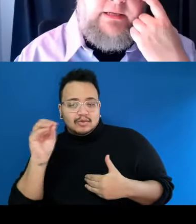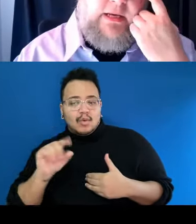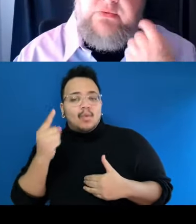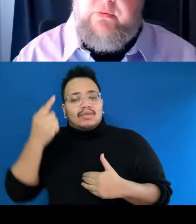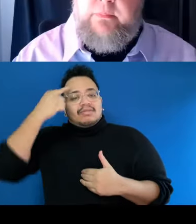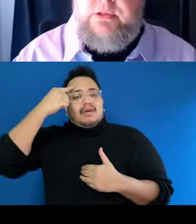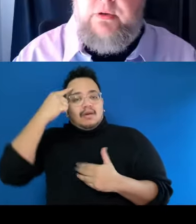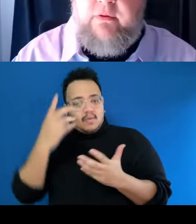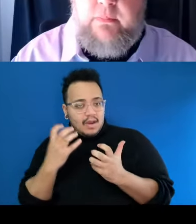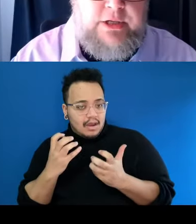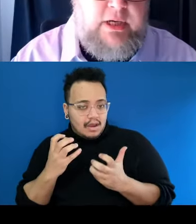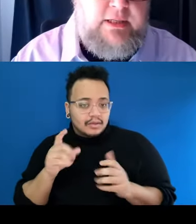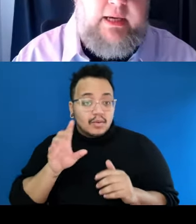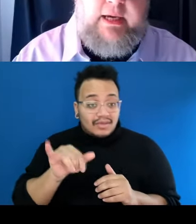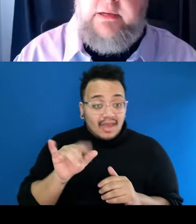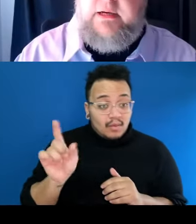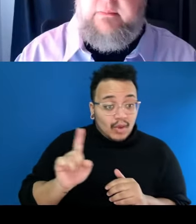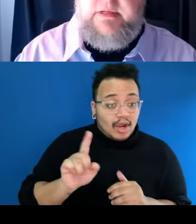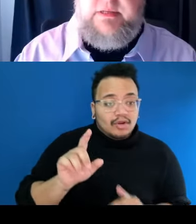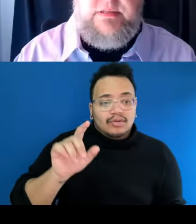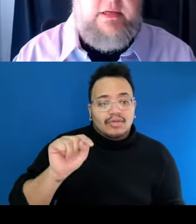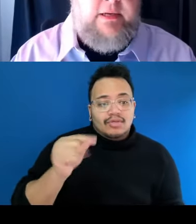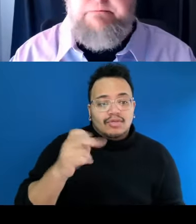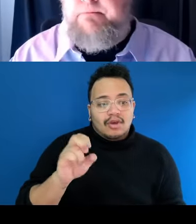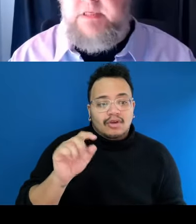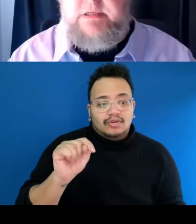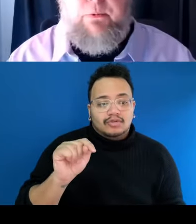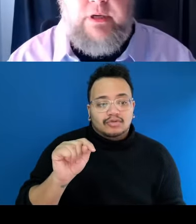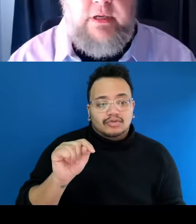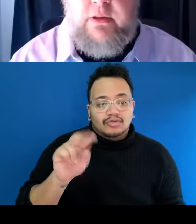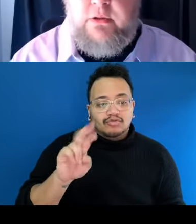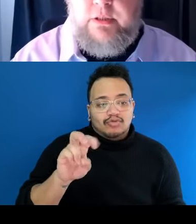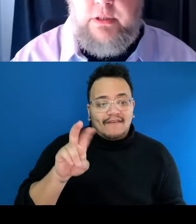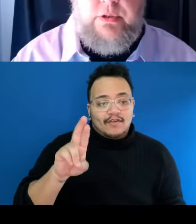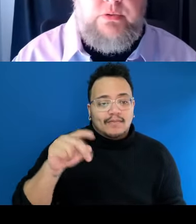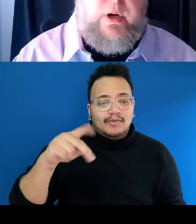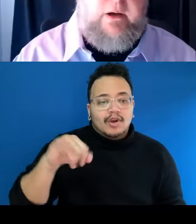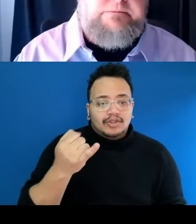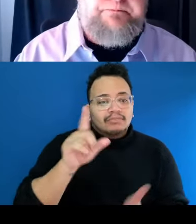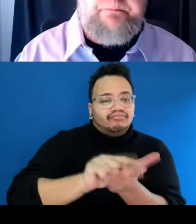That data is from the Trevor Project and is supported in other literature as well.